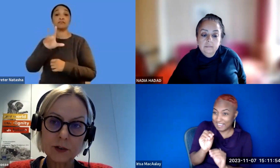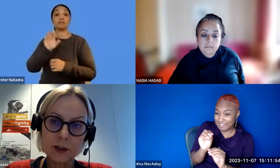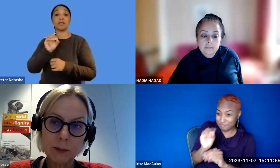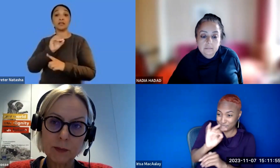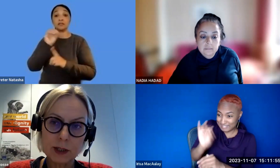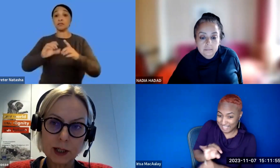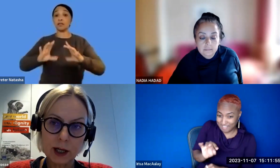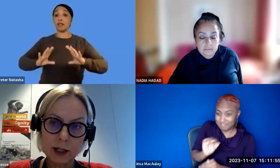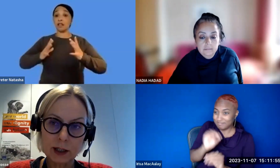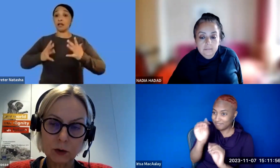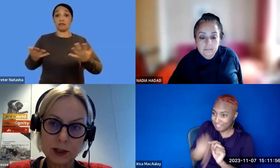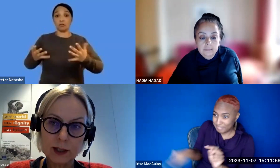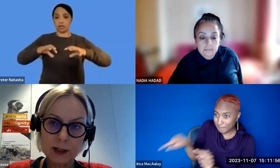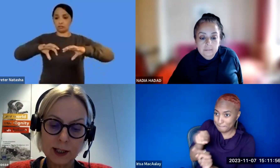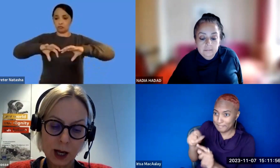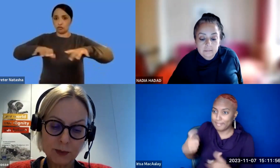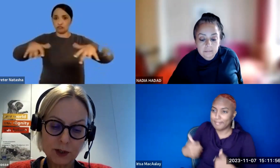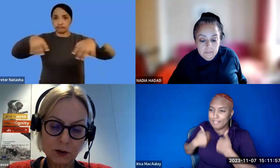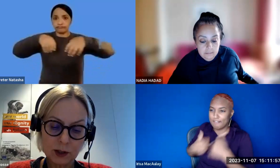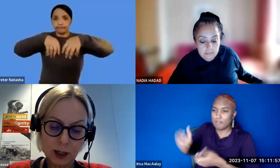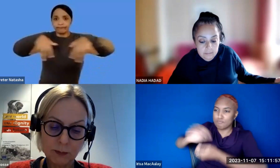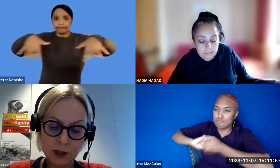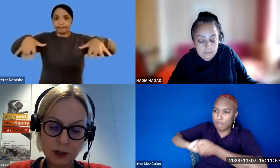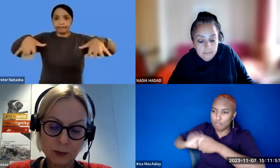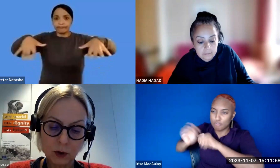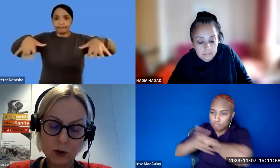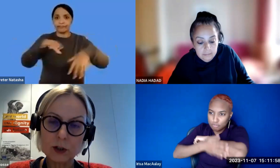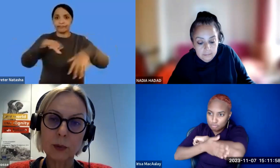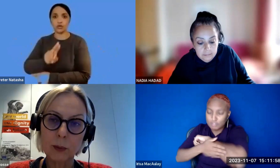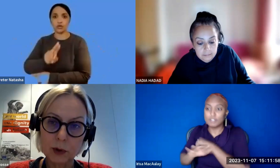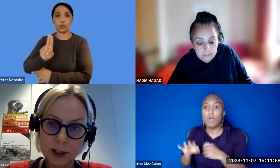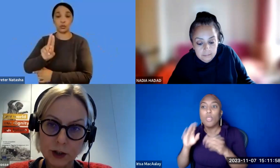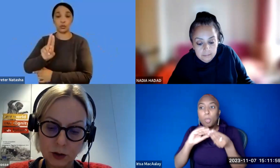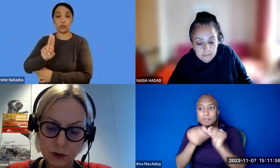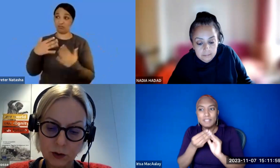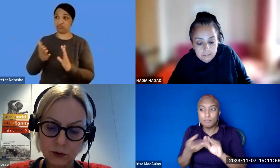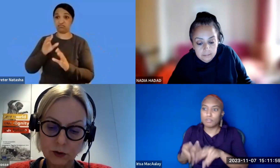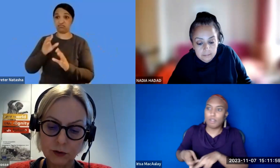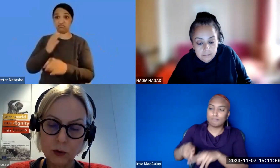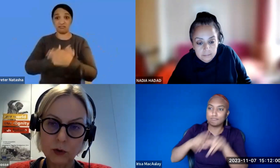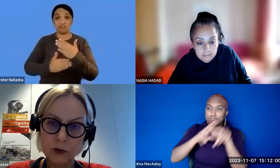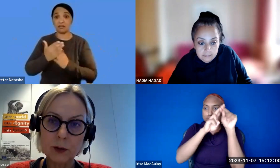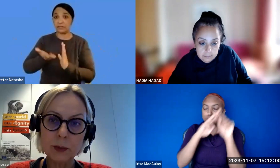The numbers are increasing, the absolute numbers, because of population growth